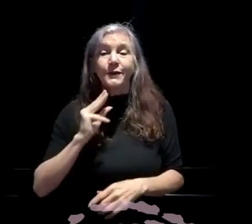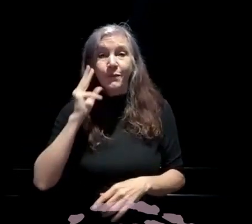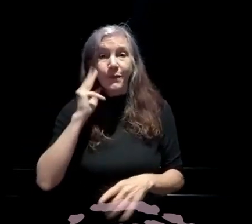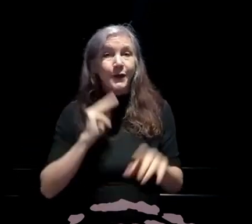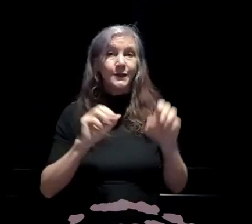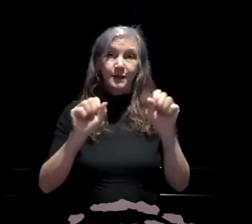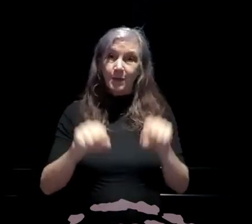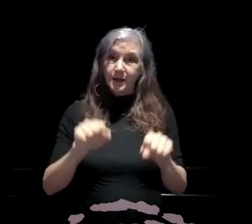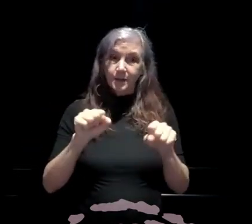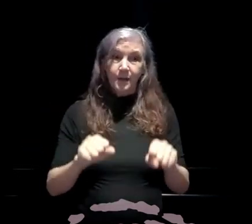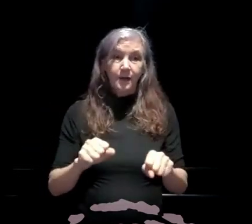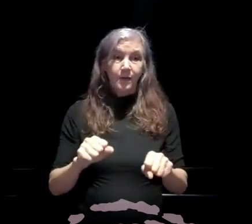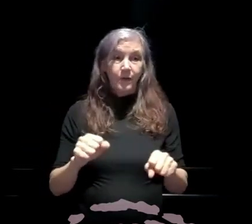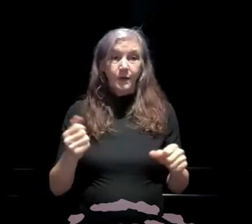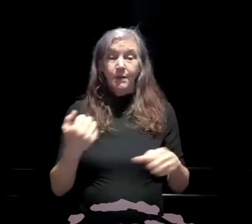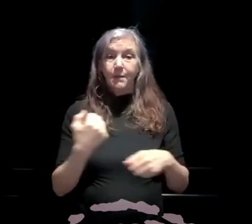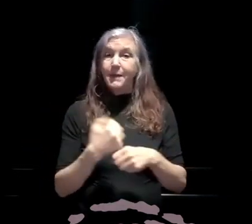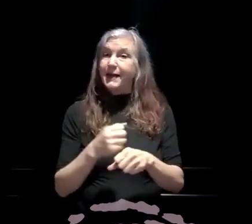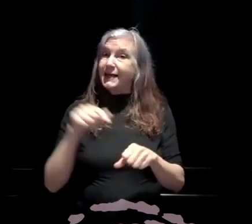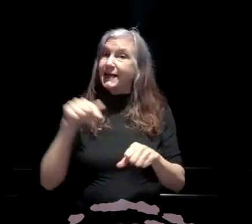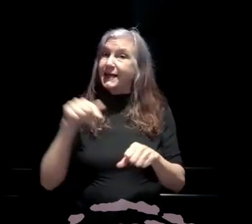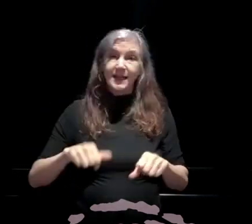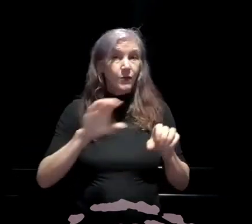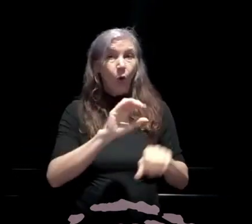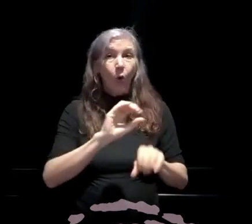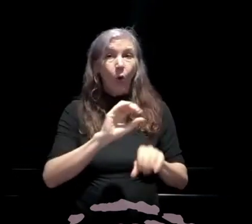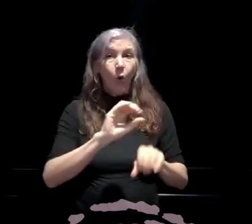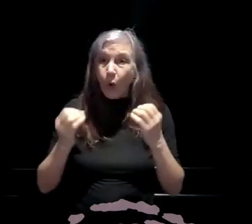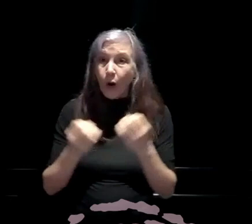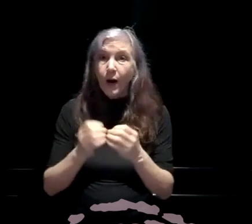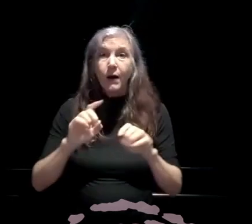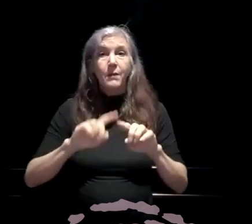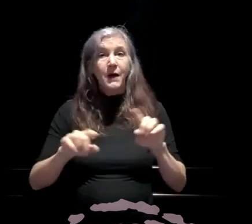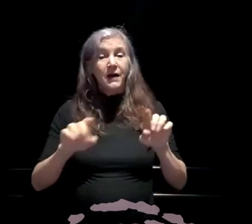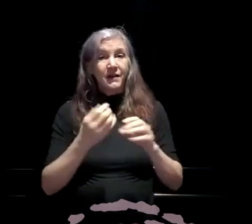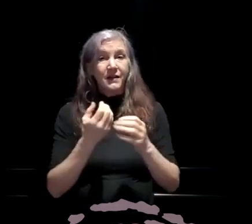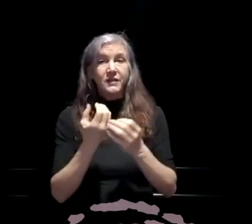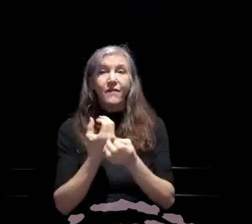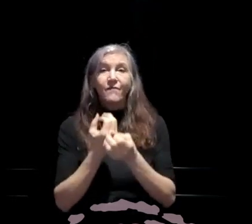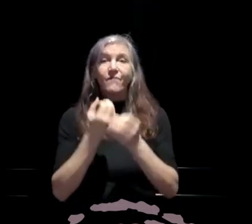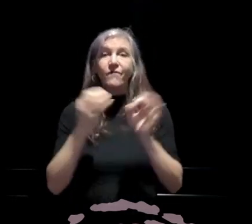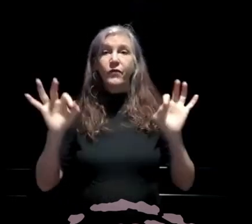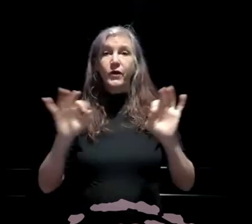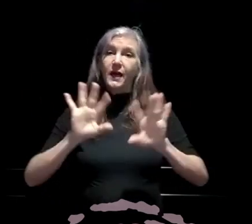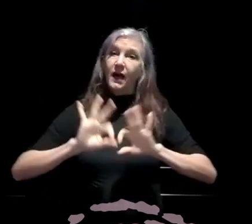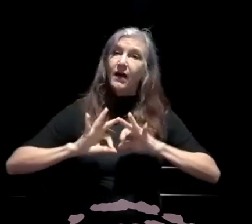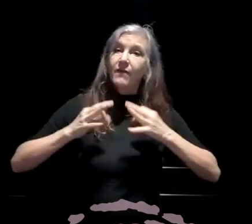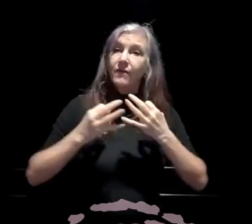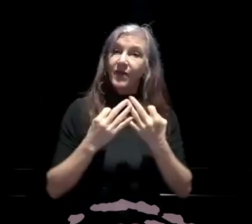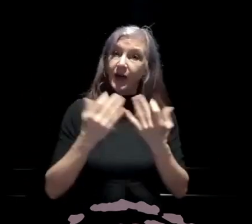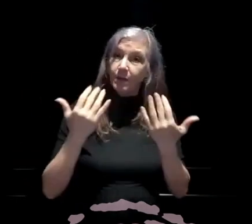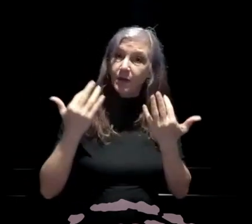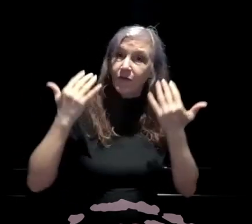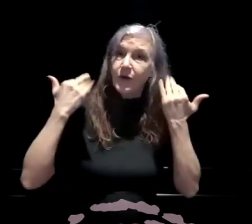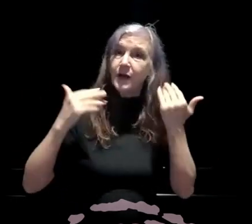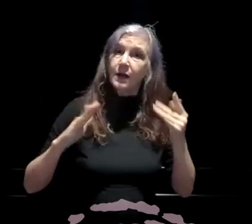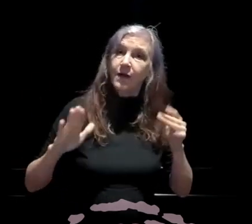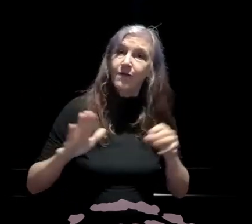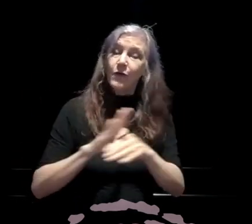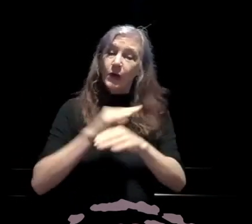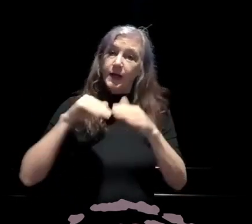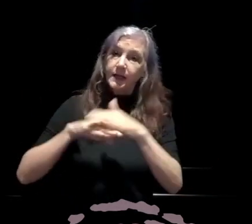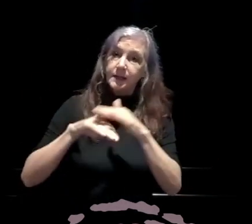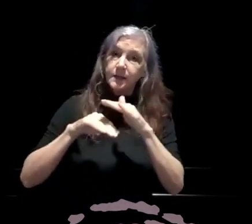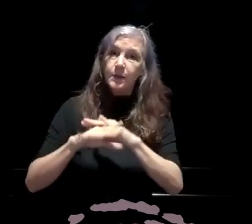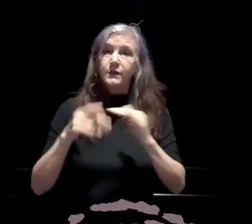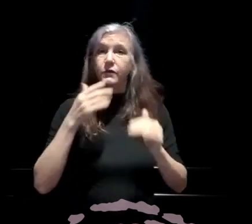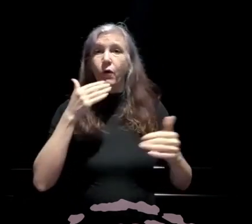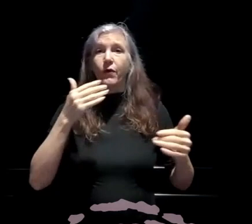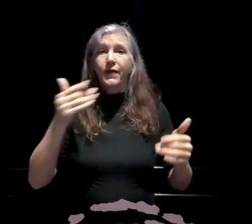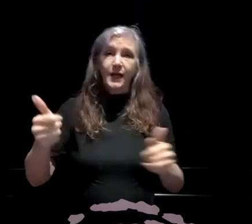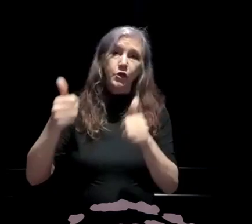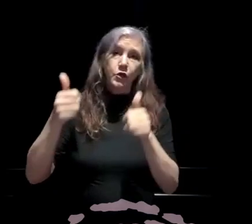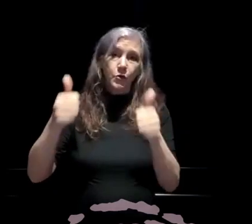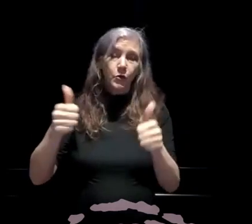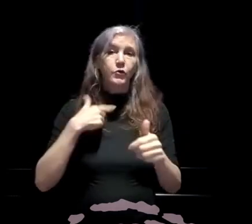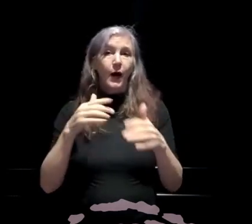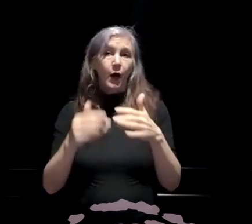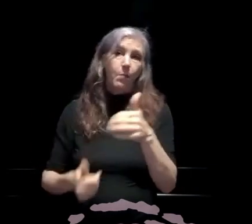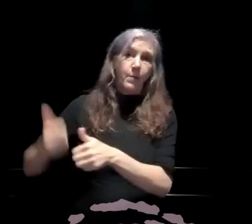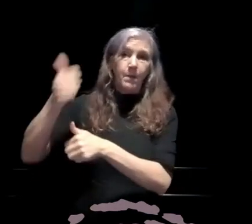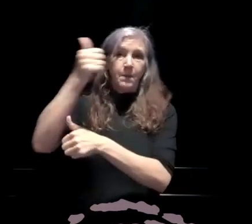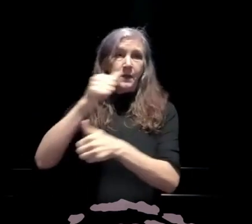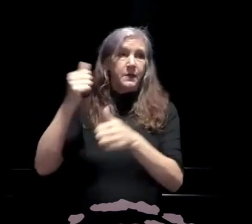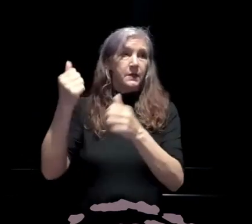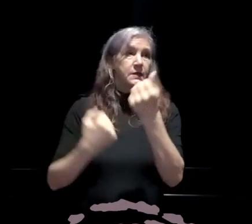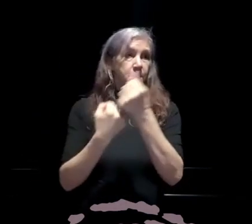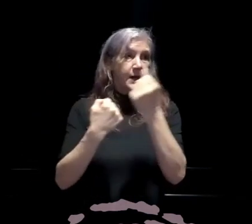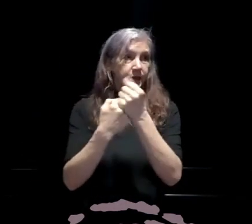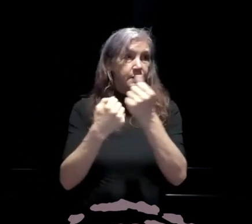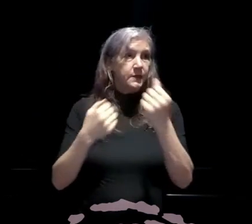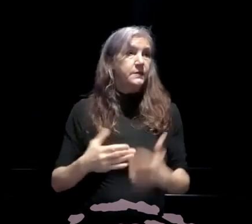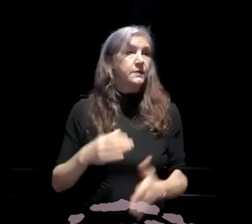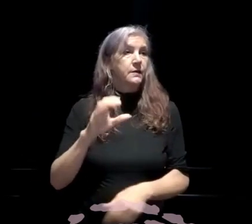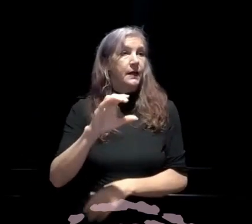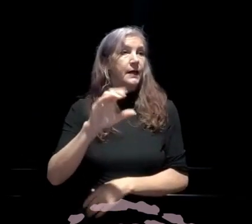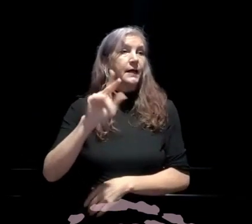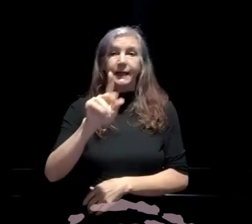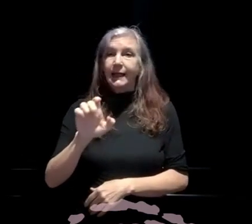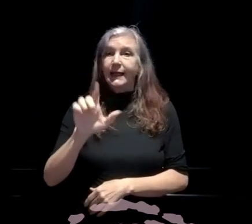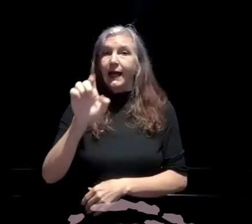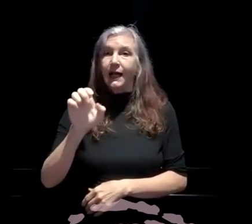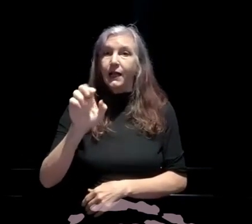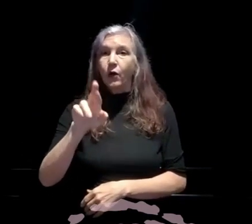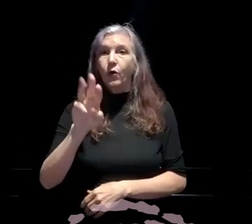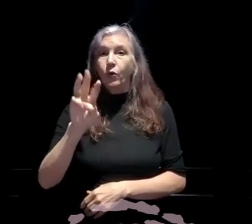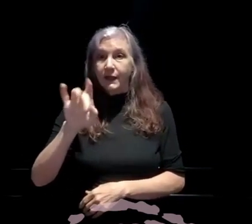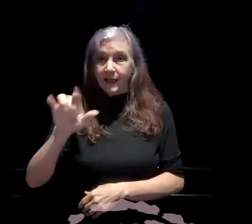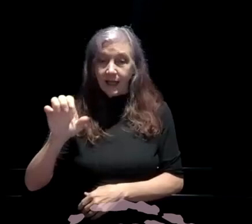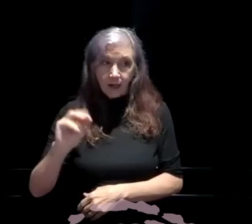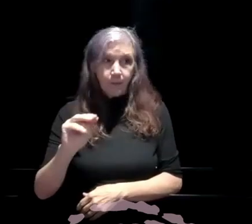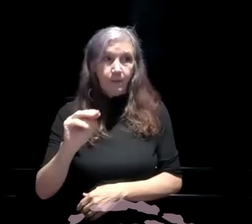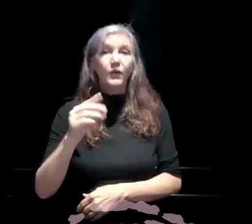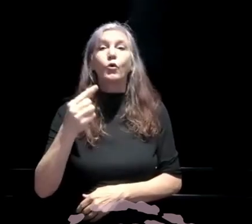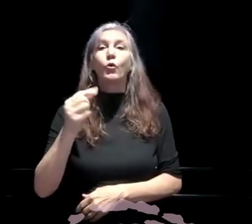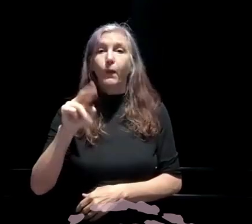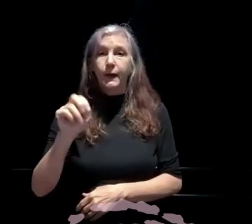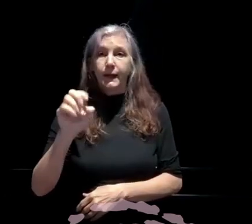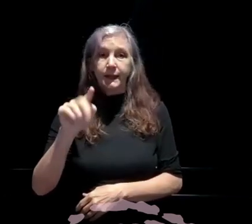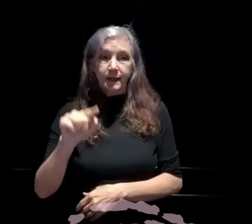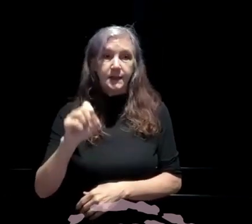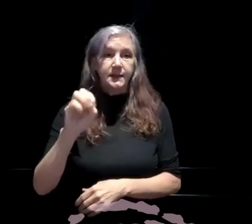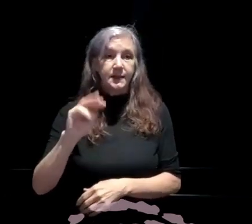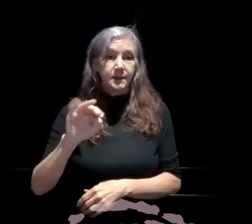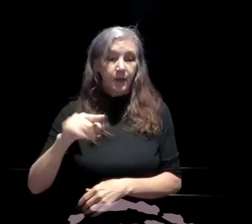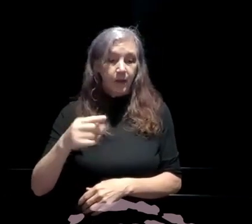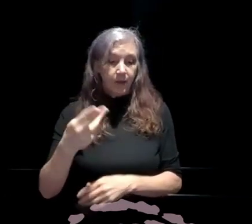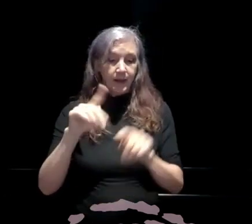From making this organization but the work free, family friendly, fully accessible, I want to give us a great big shout out to our premier sponsor, and want to give us a great big shout out to our premier sponsor, the Grant Smith team of Keller William.